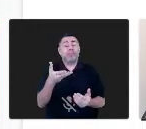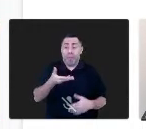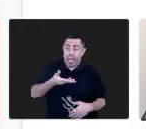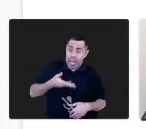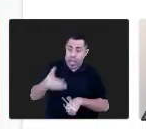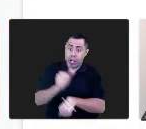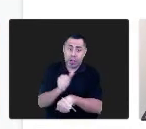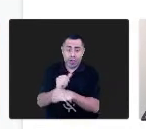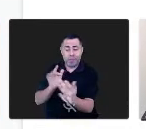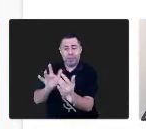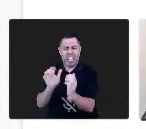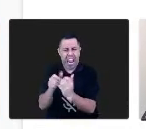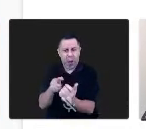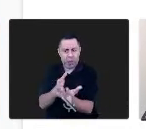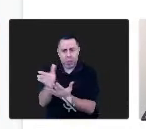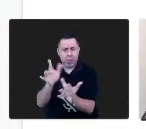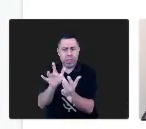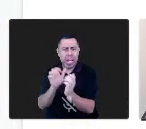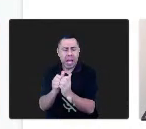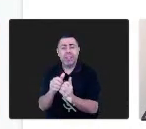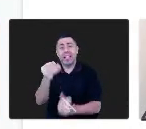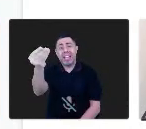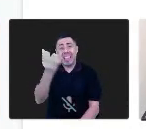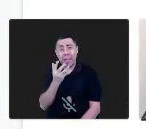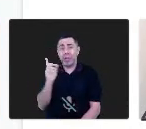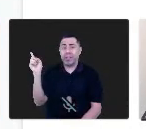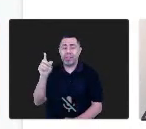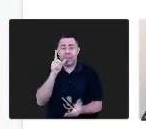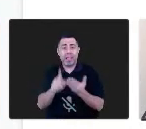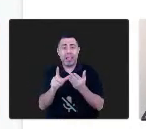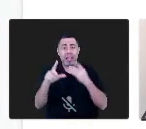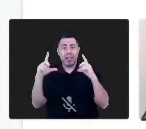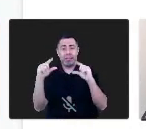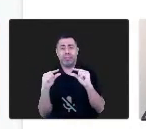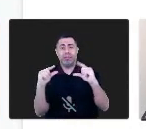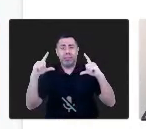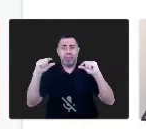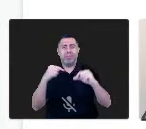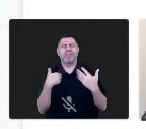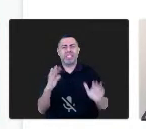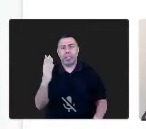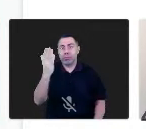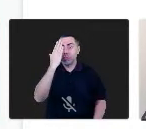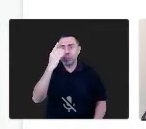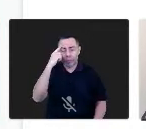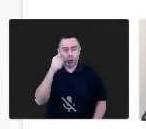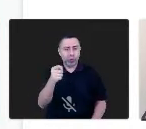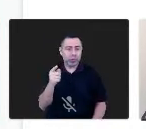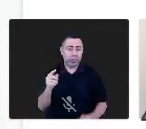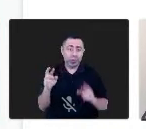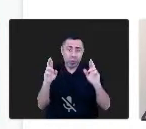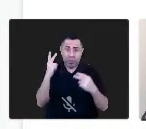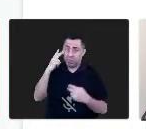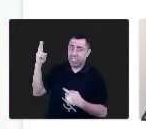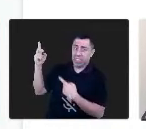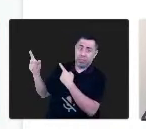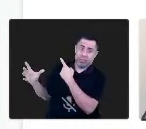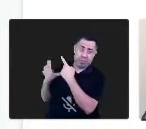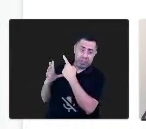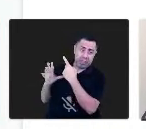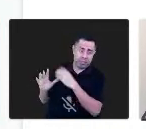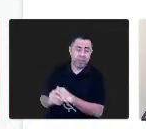font size is okay i uh zoomed in for everybody so i hope that's um okay for everybody um so your job